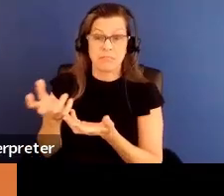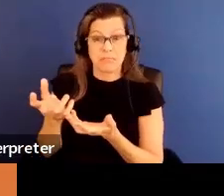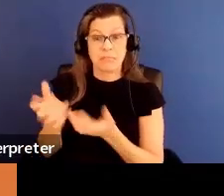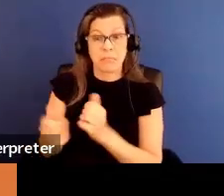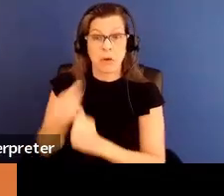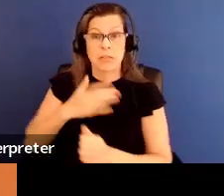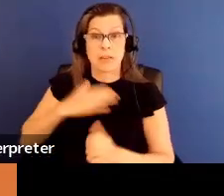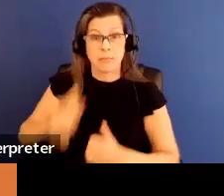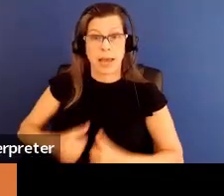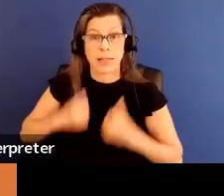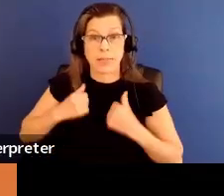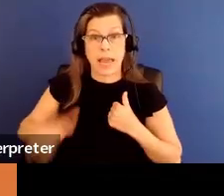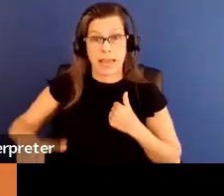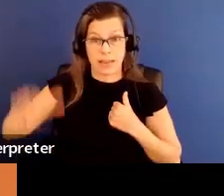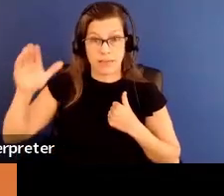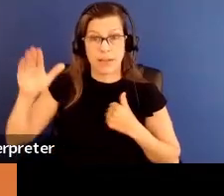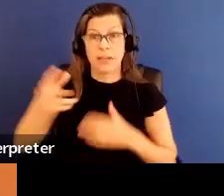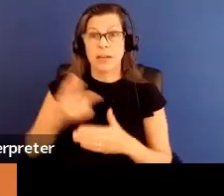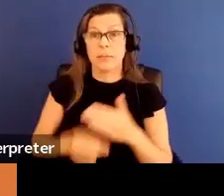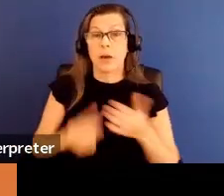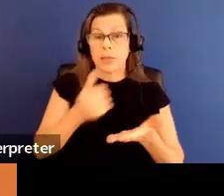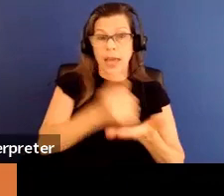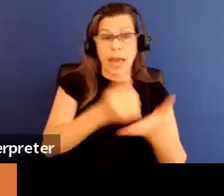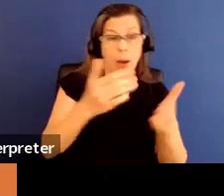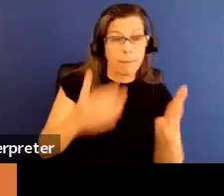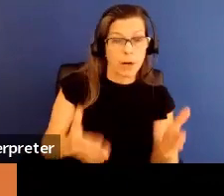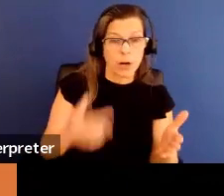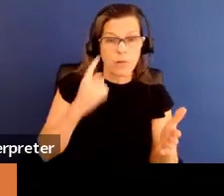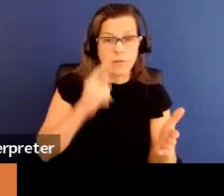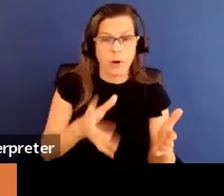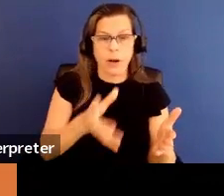Absolutely, I mean this is such a big question